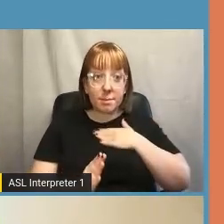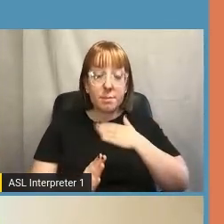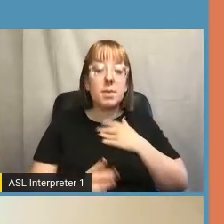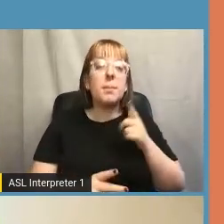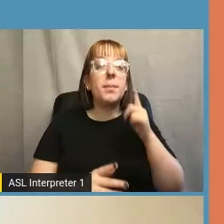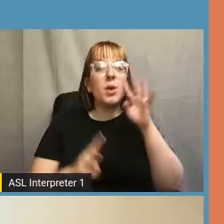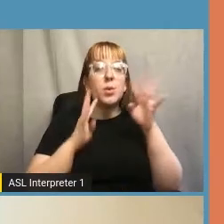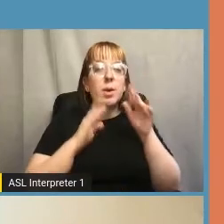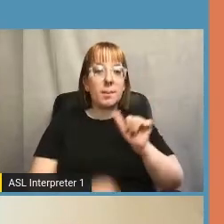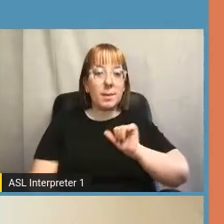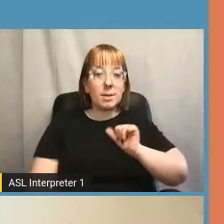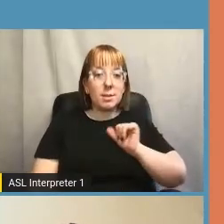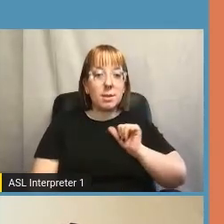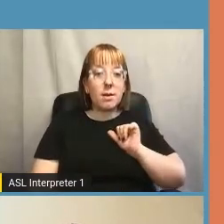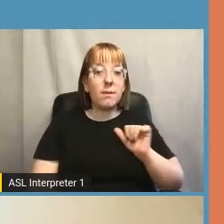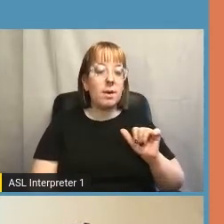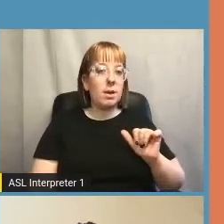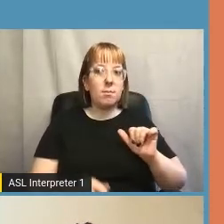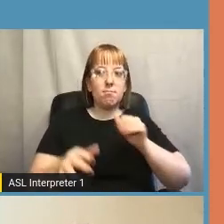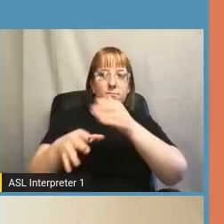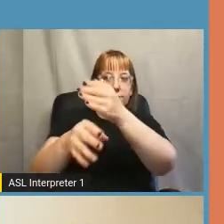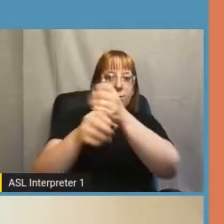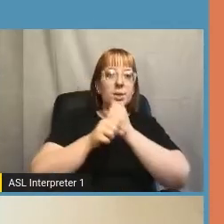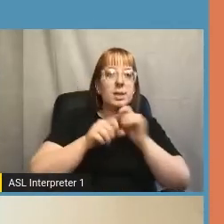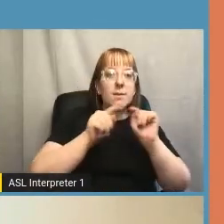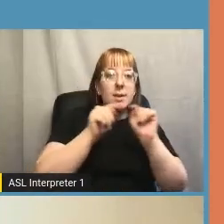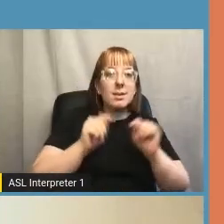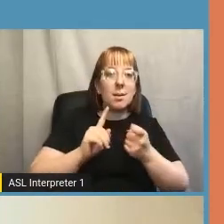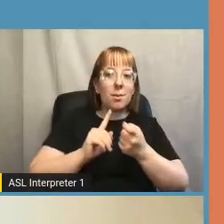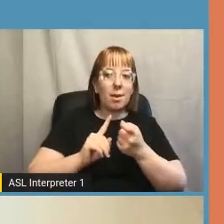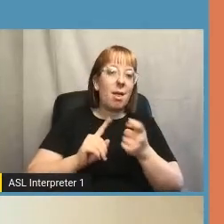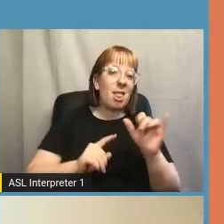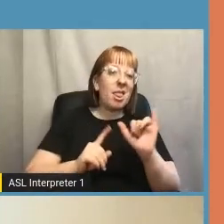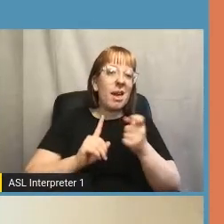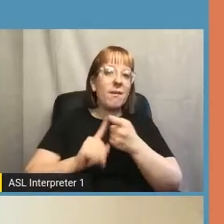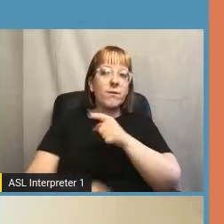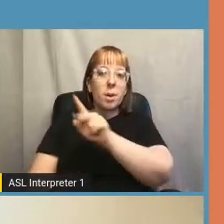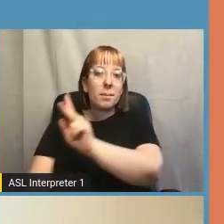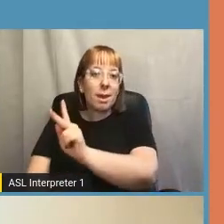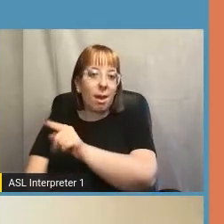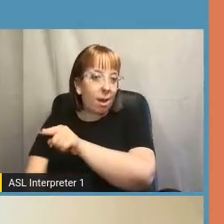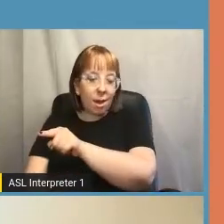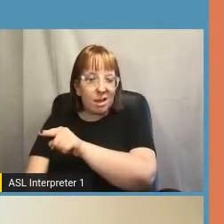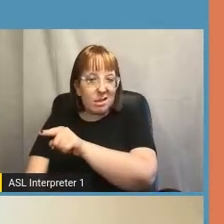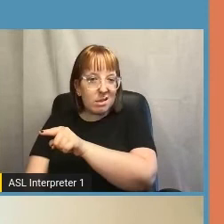a template like you would get in god's matrix i created a plan that said okay there's going to be